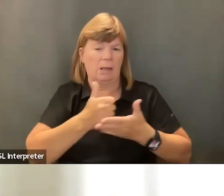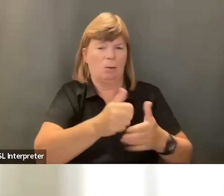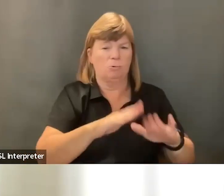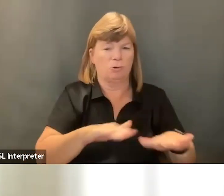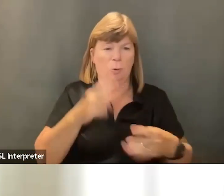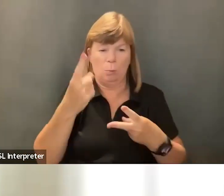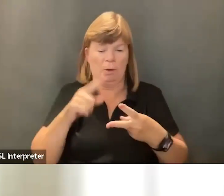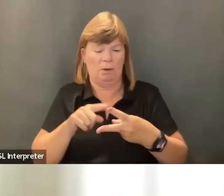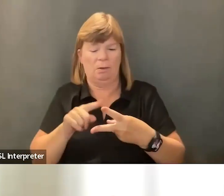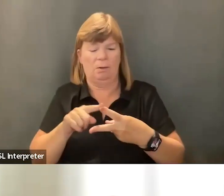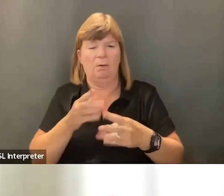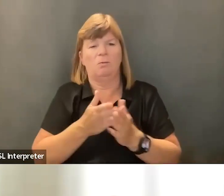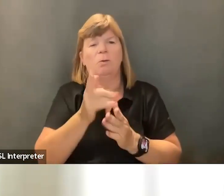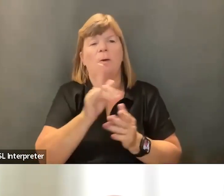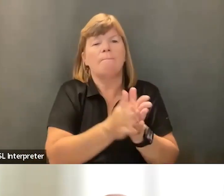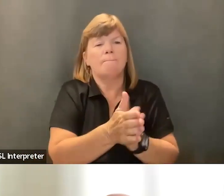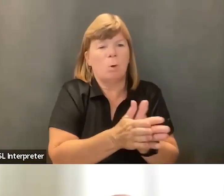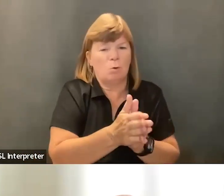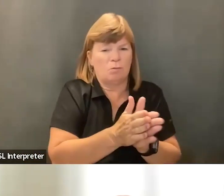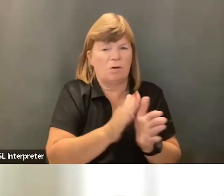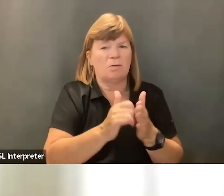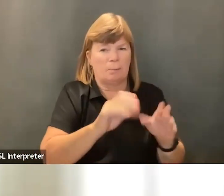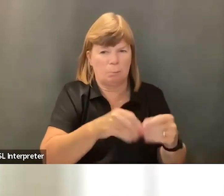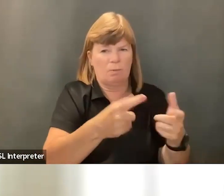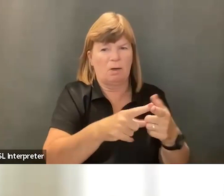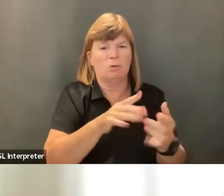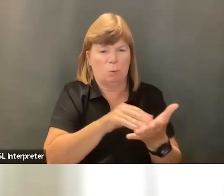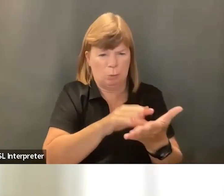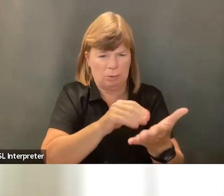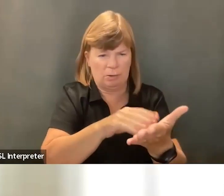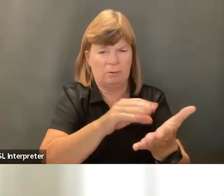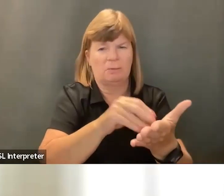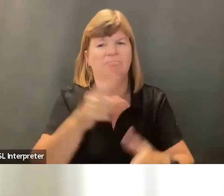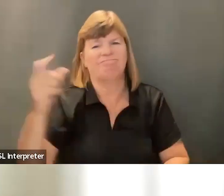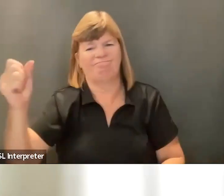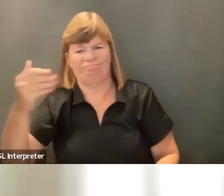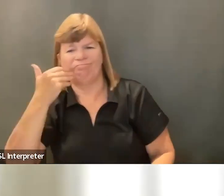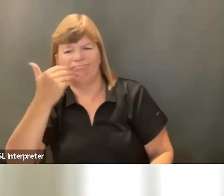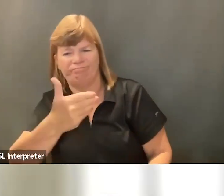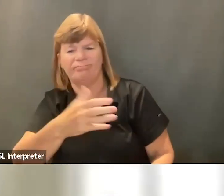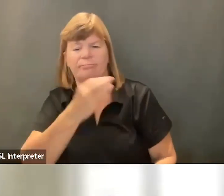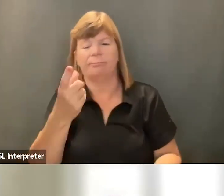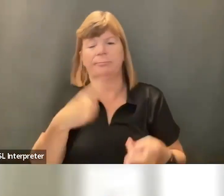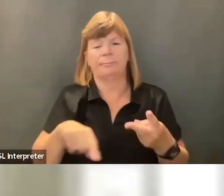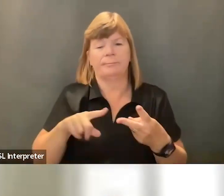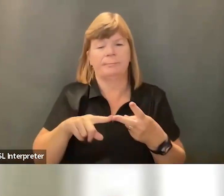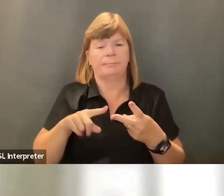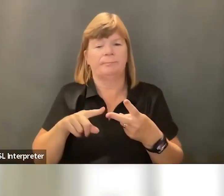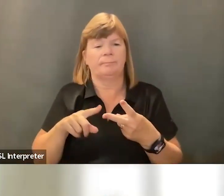the motivation that it provides in learning yeah good and the second one is through the differences